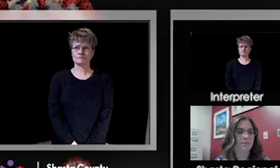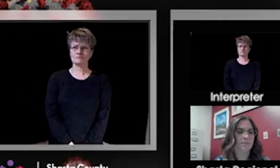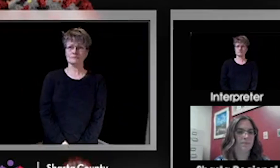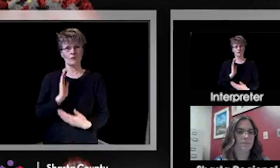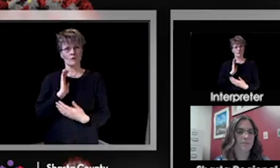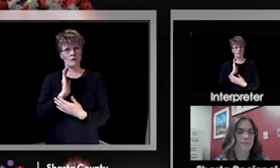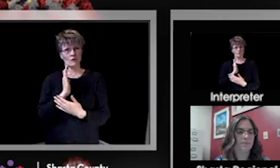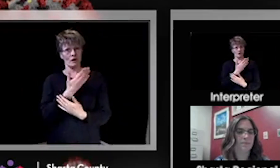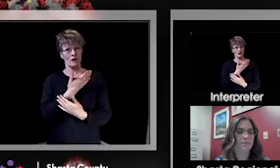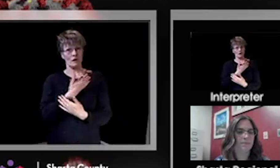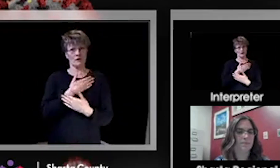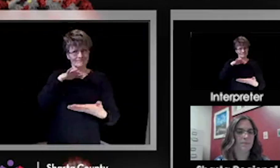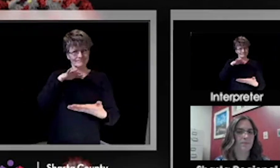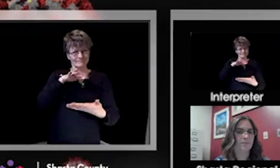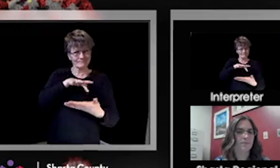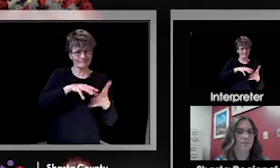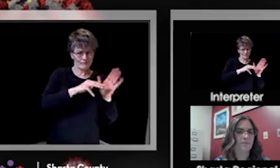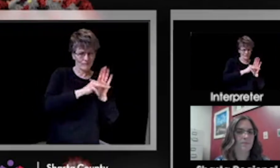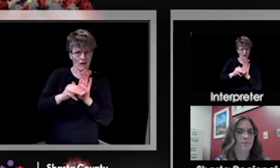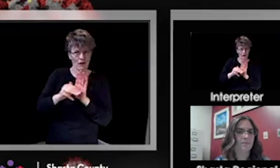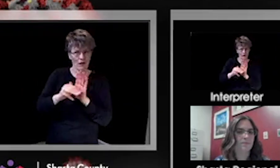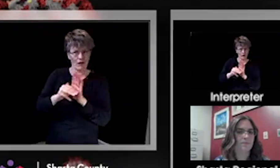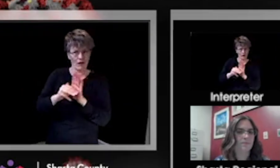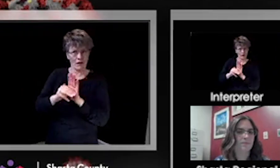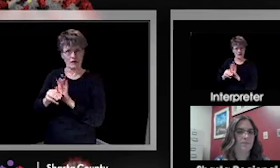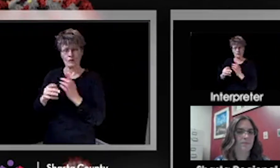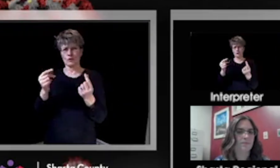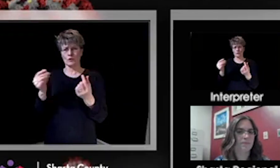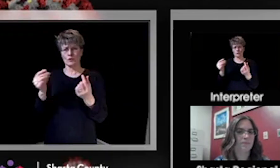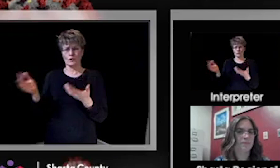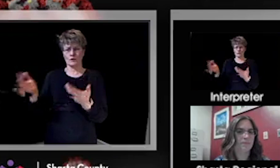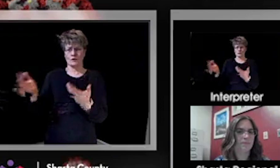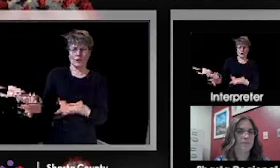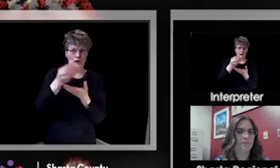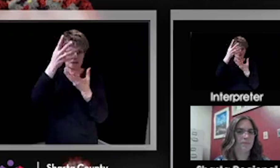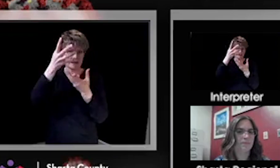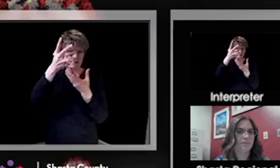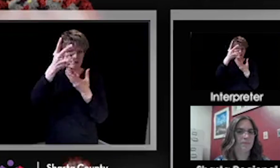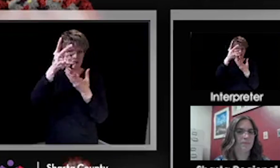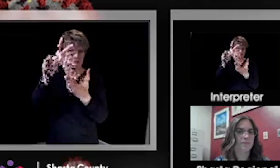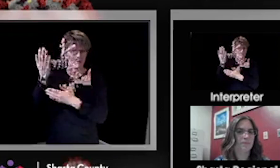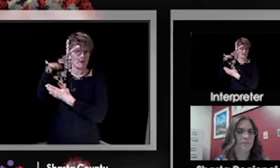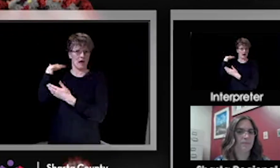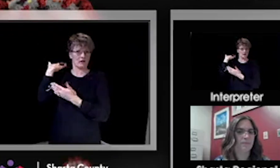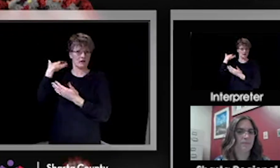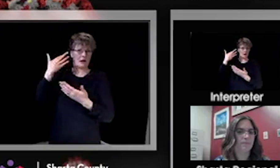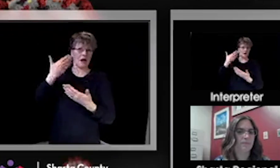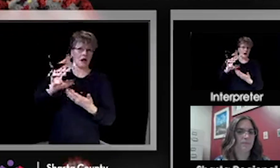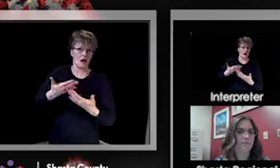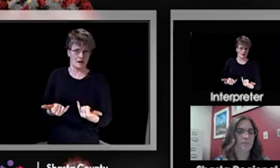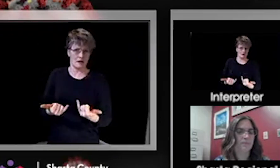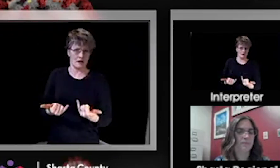past, and using certain assumptions in order to predict what, again, not predict, but estimate